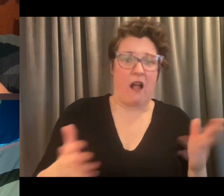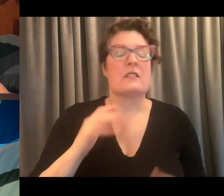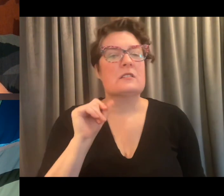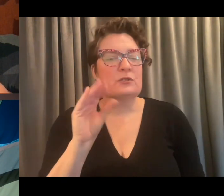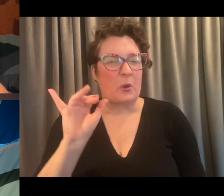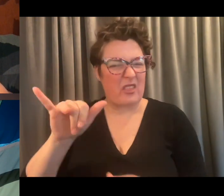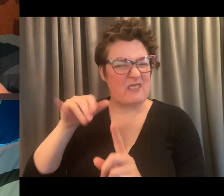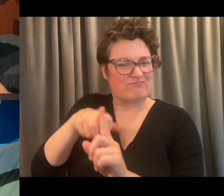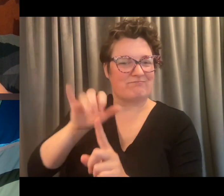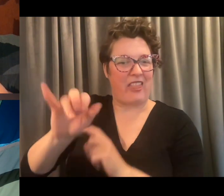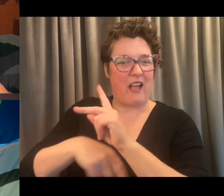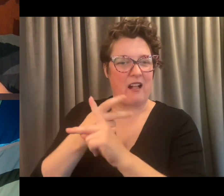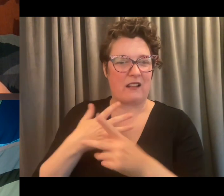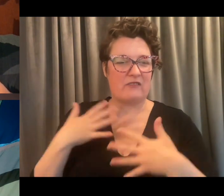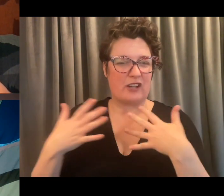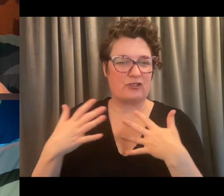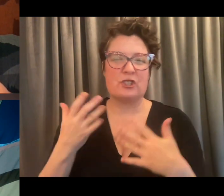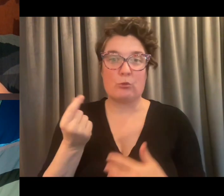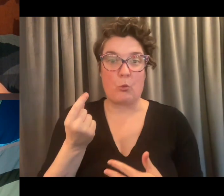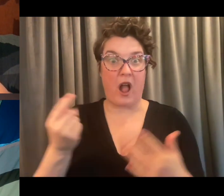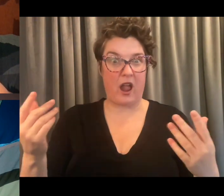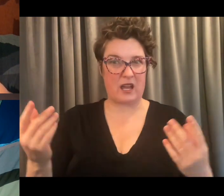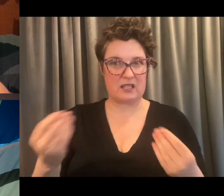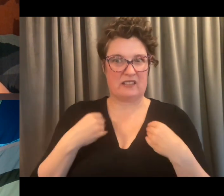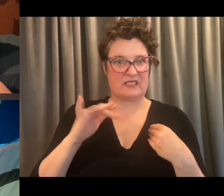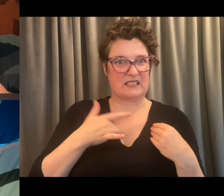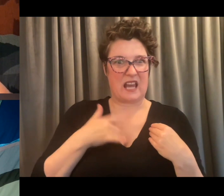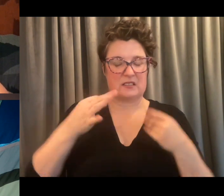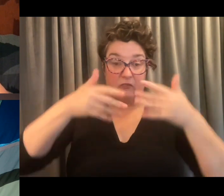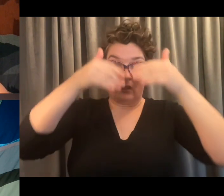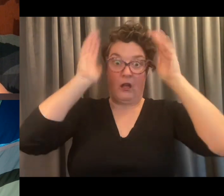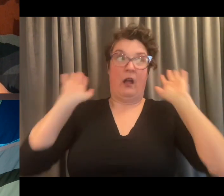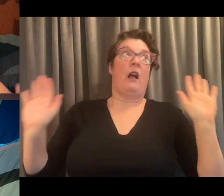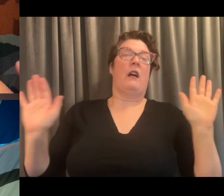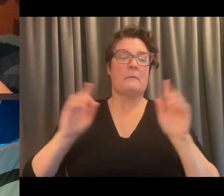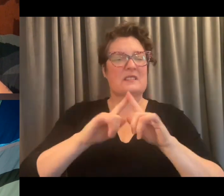this sense of both overwhelm, but also how important it is that we're here and